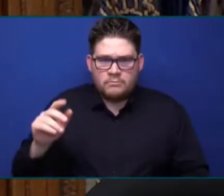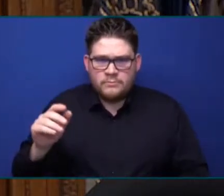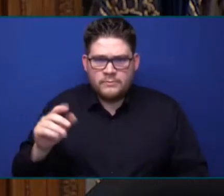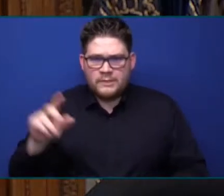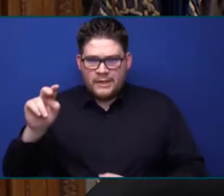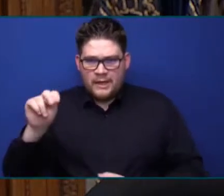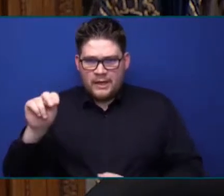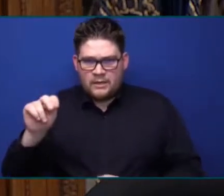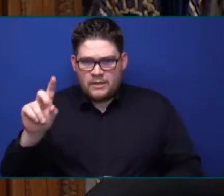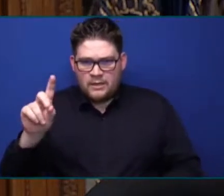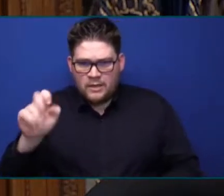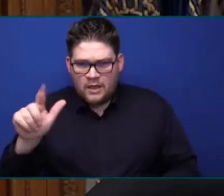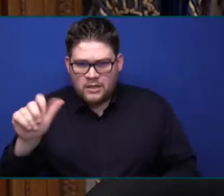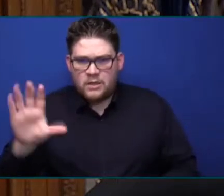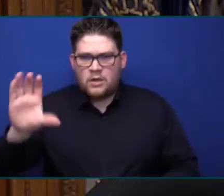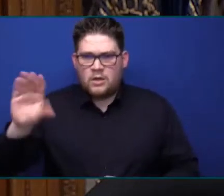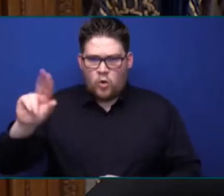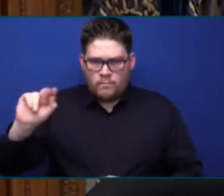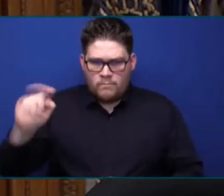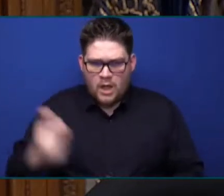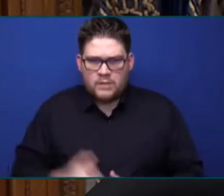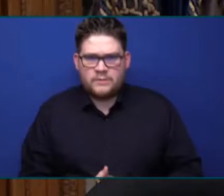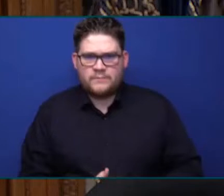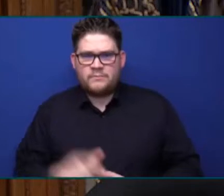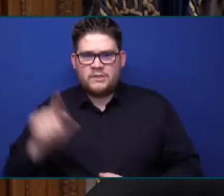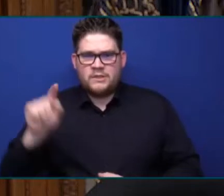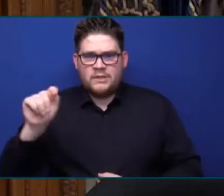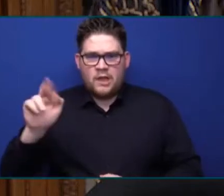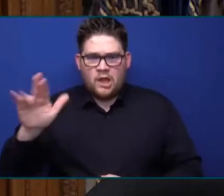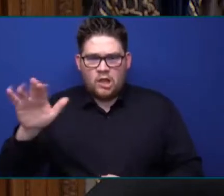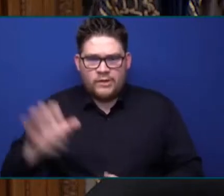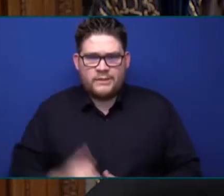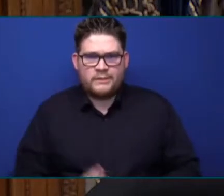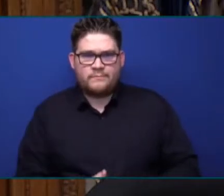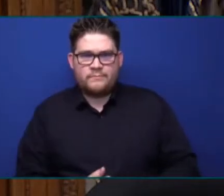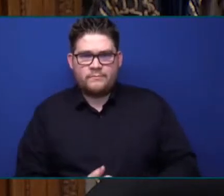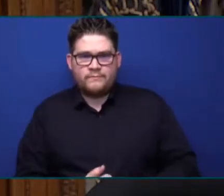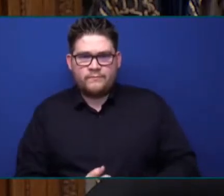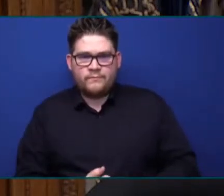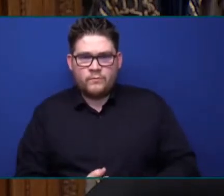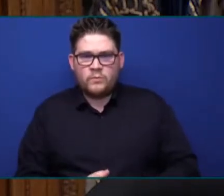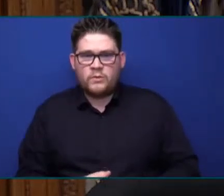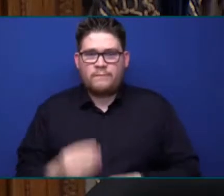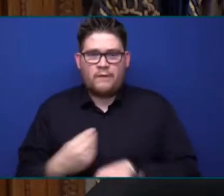odd to think that although only 18 months ago, it was a new technology back then. I think we’ll